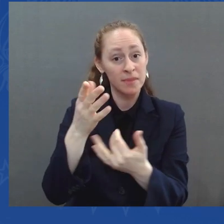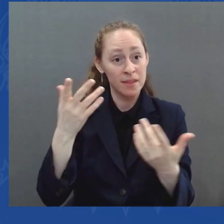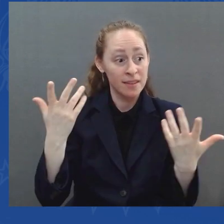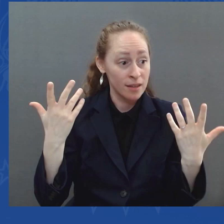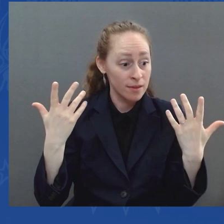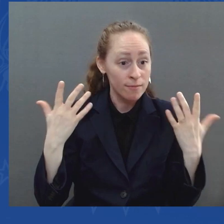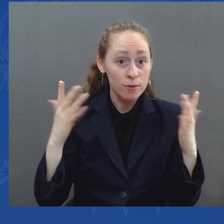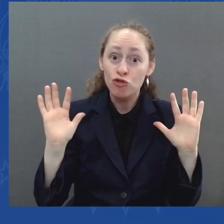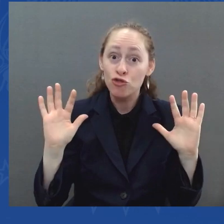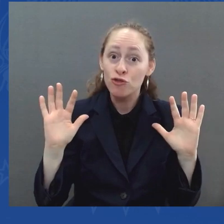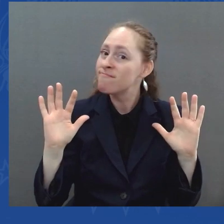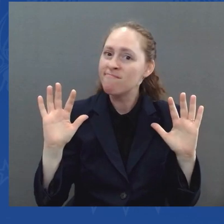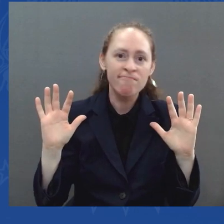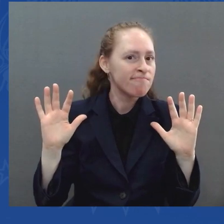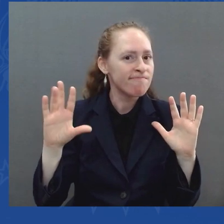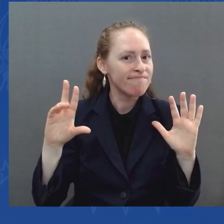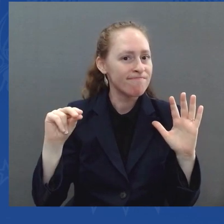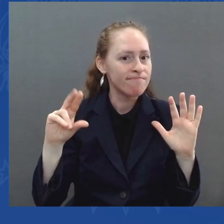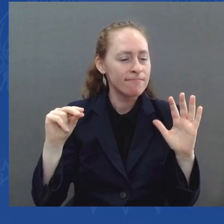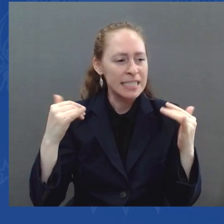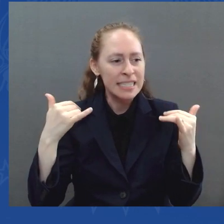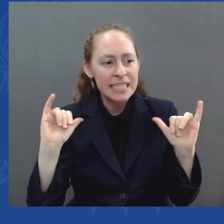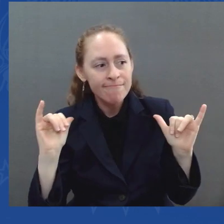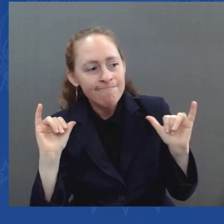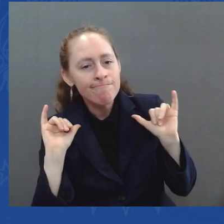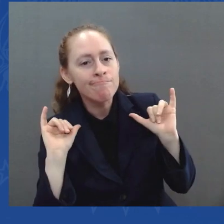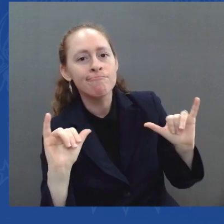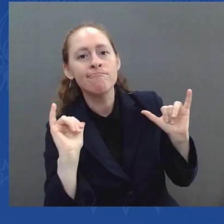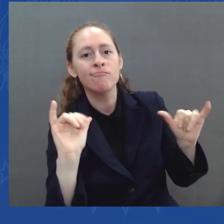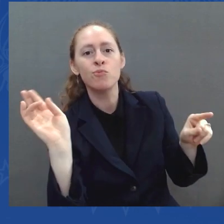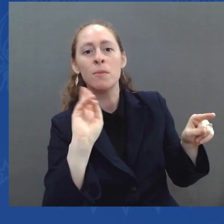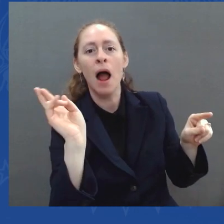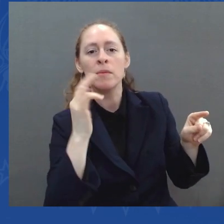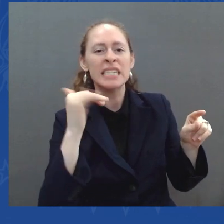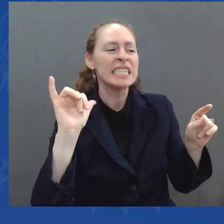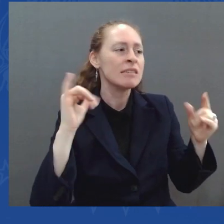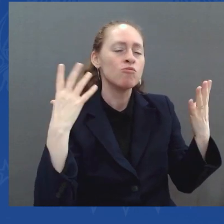again and again and again --